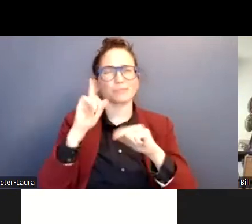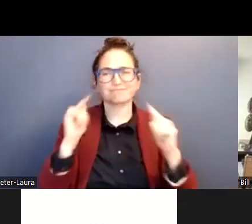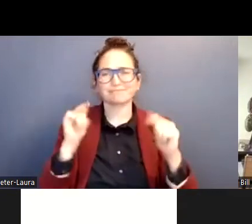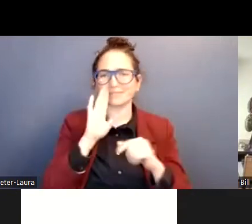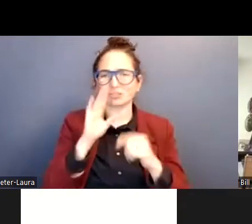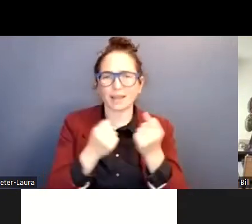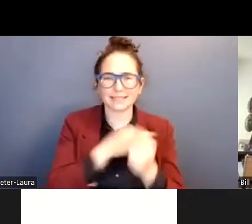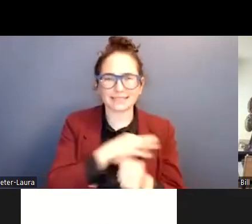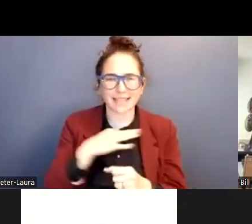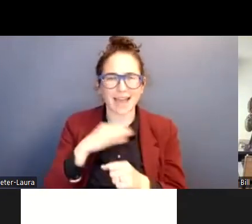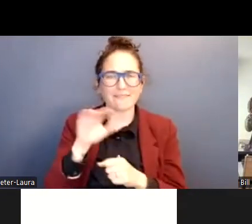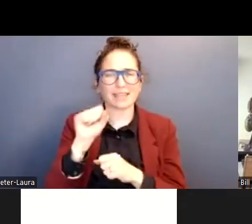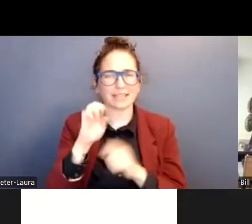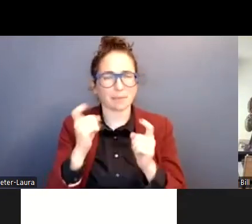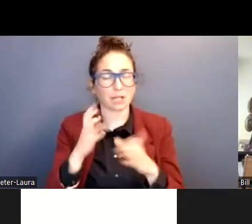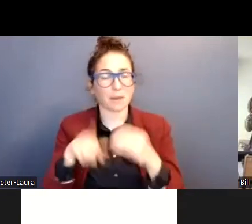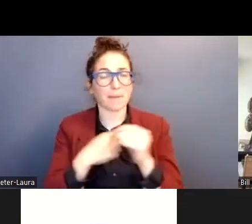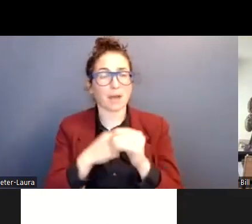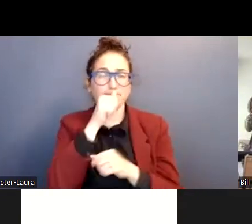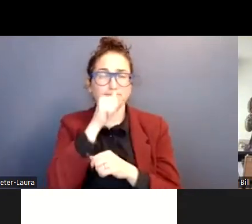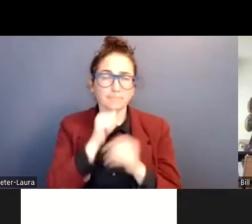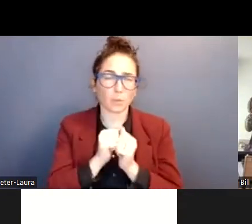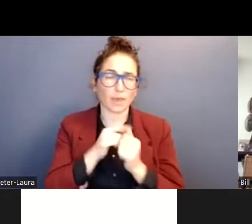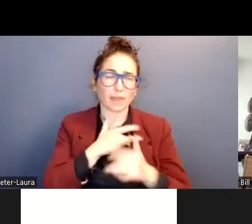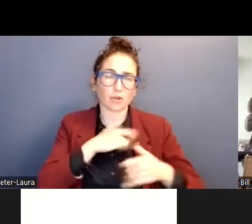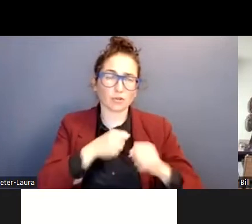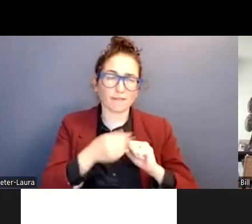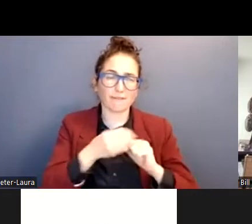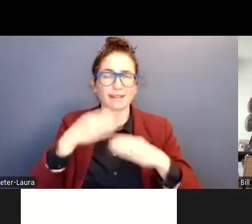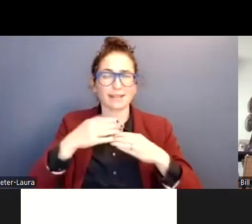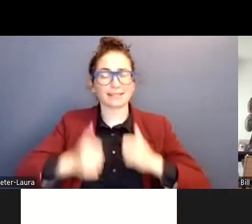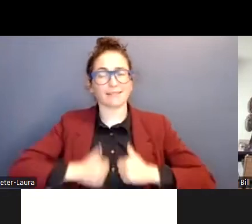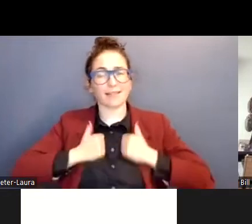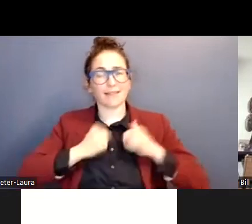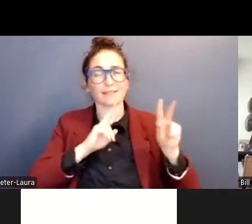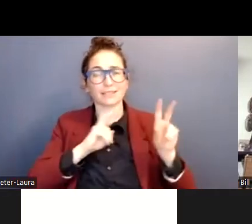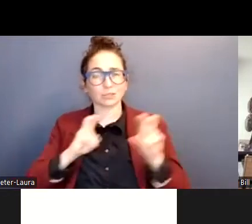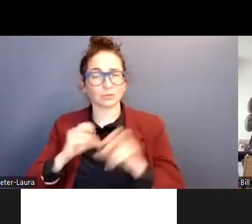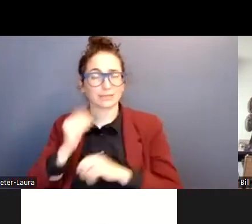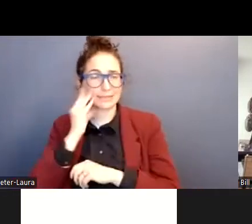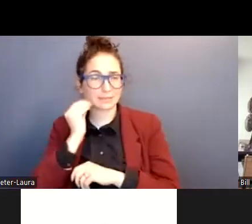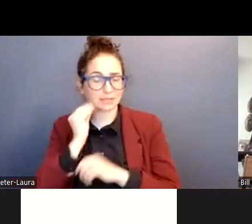professionals on coping with grief and end of life issues and experiences. And we always ask